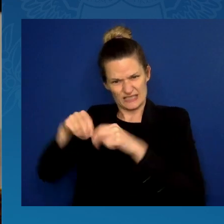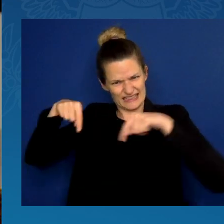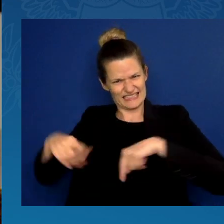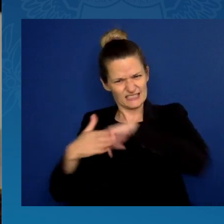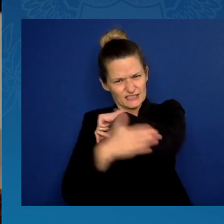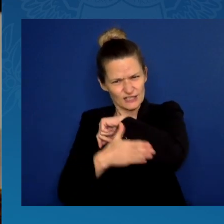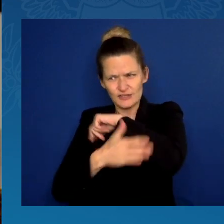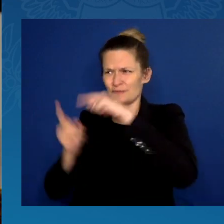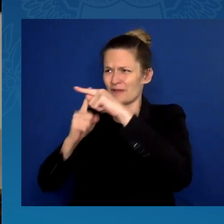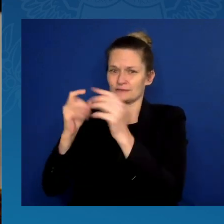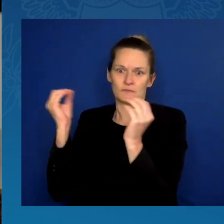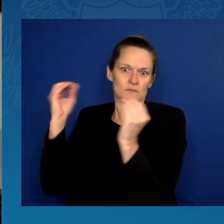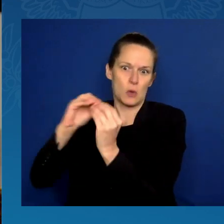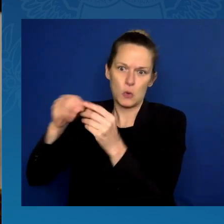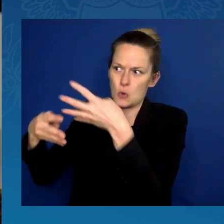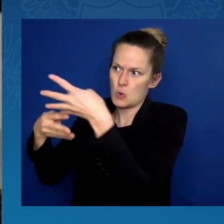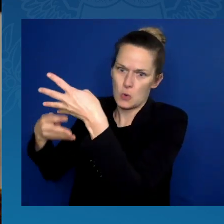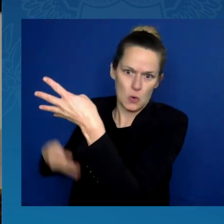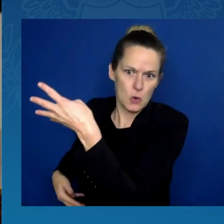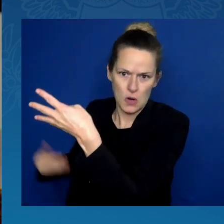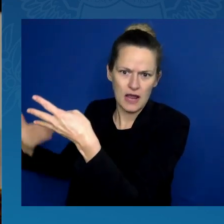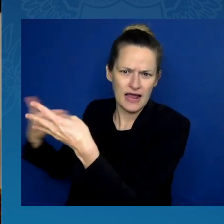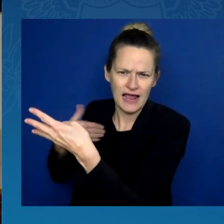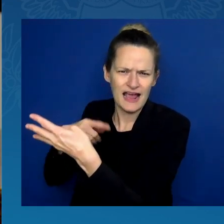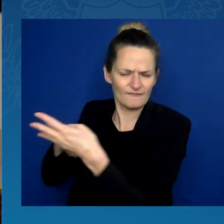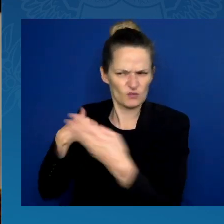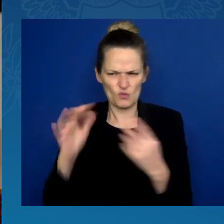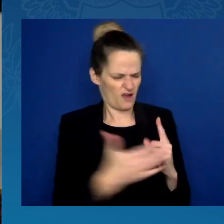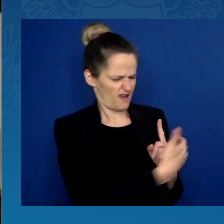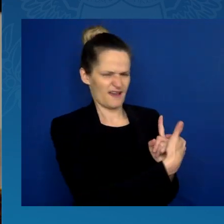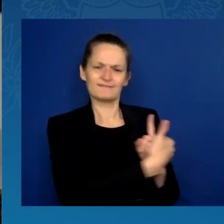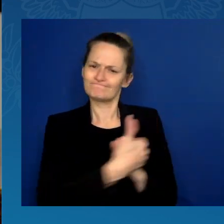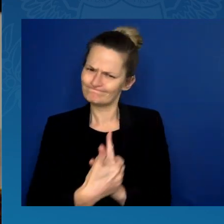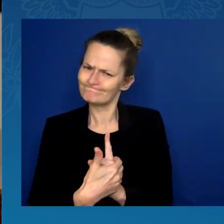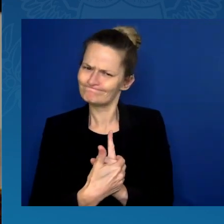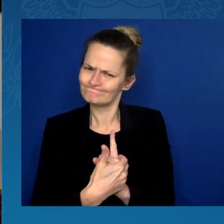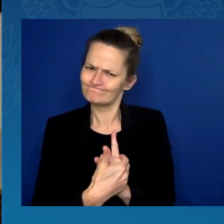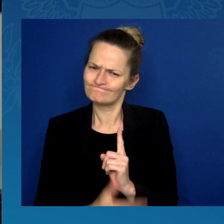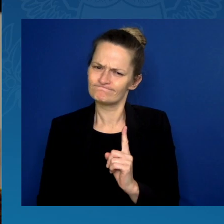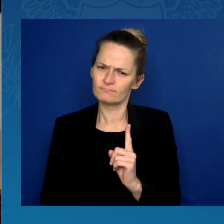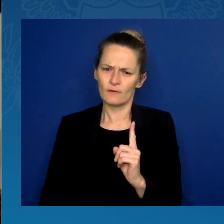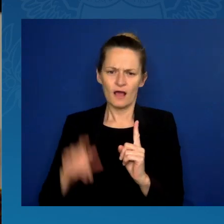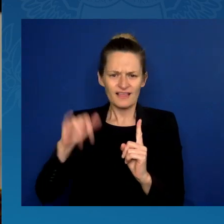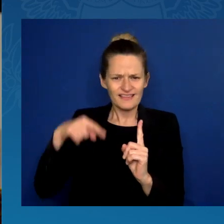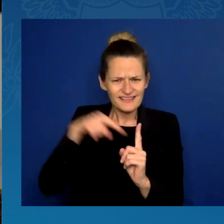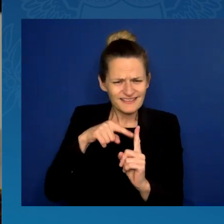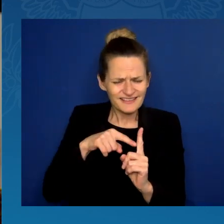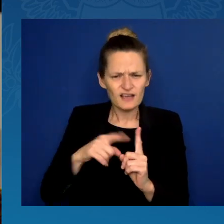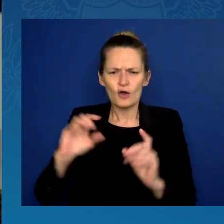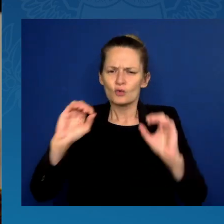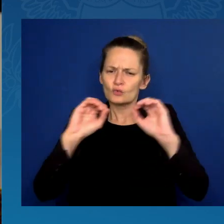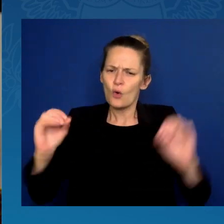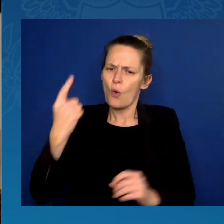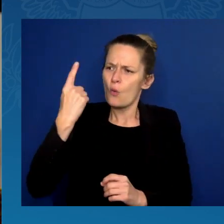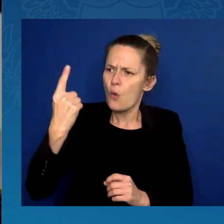that no one on this issue should believe that in any way